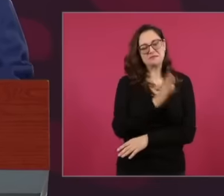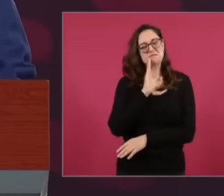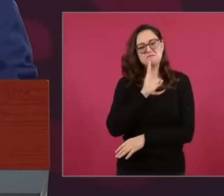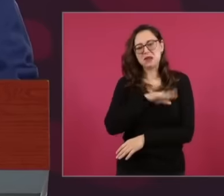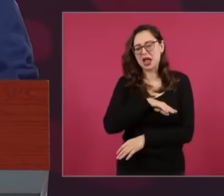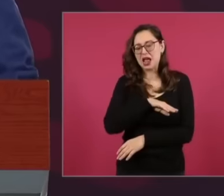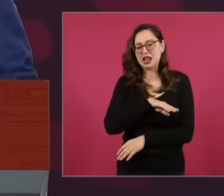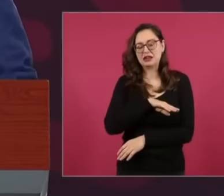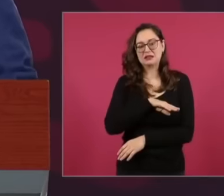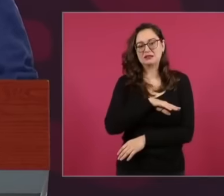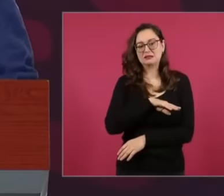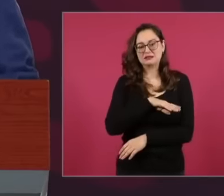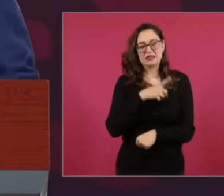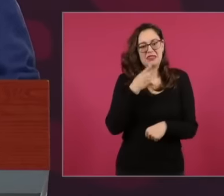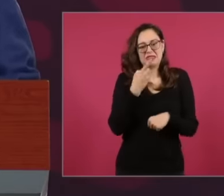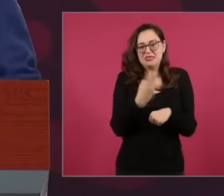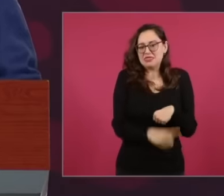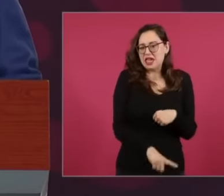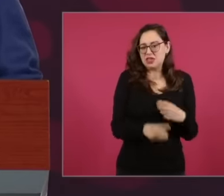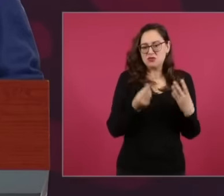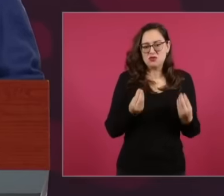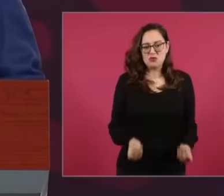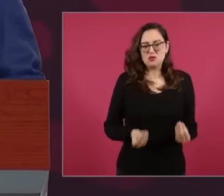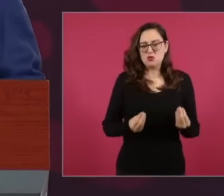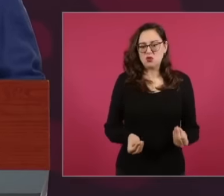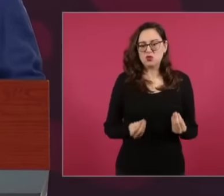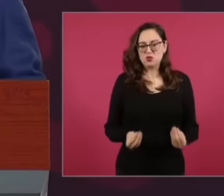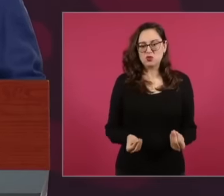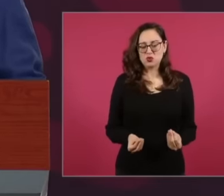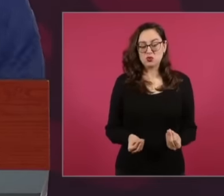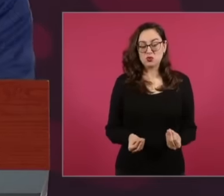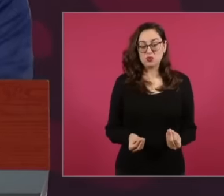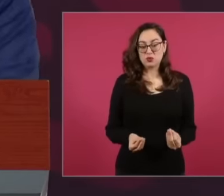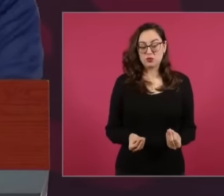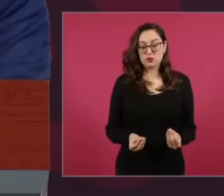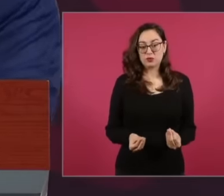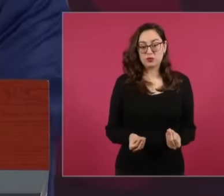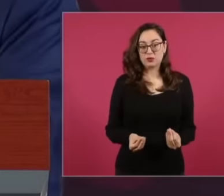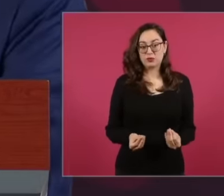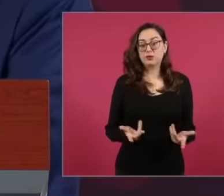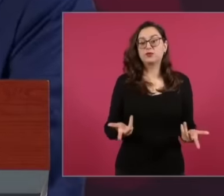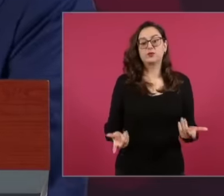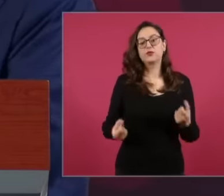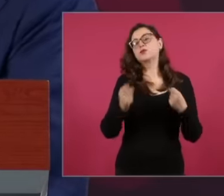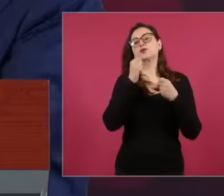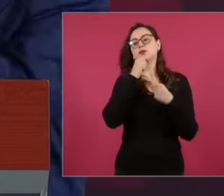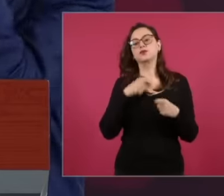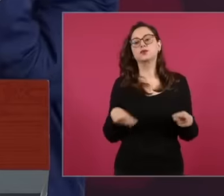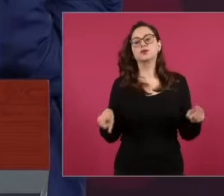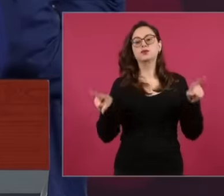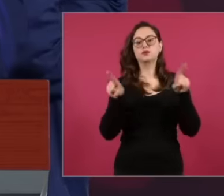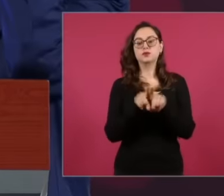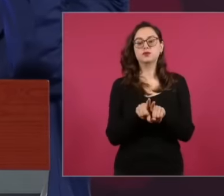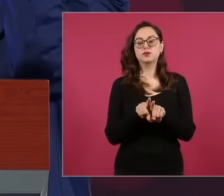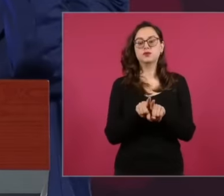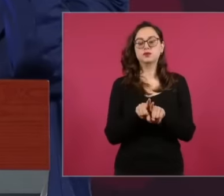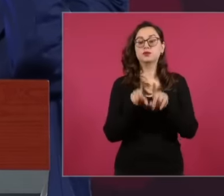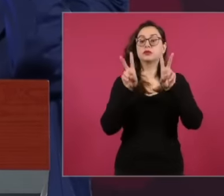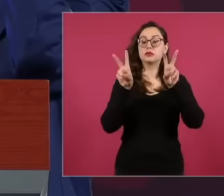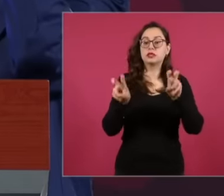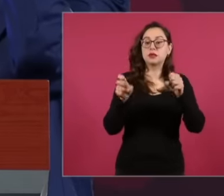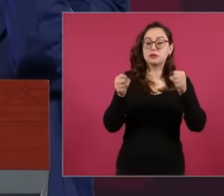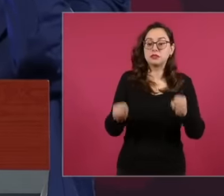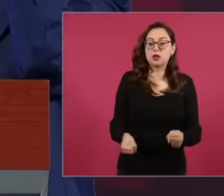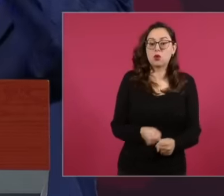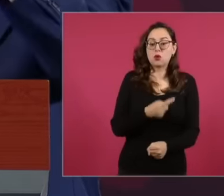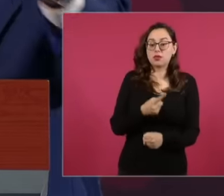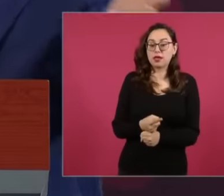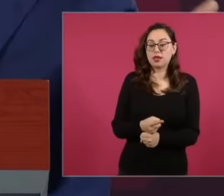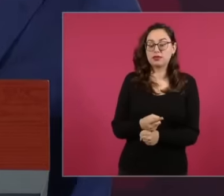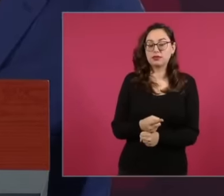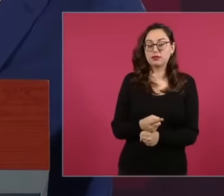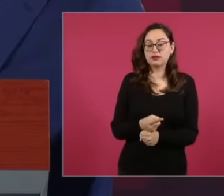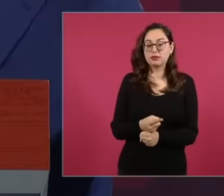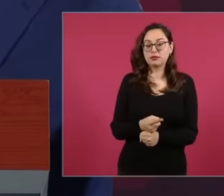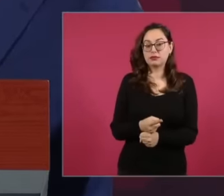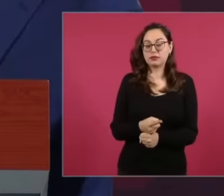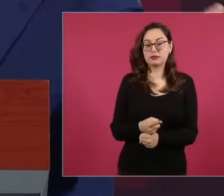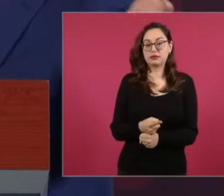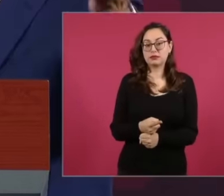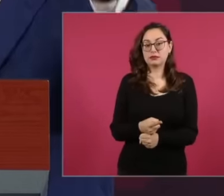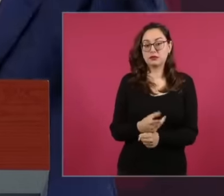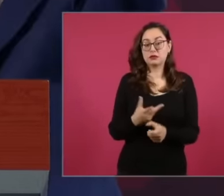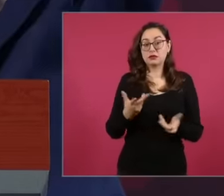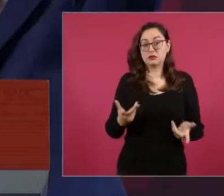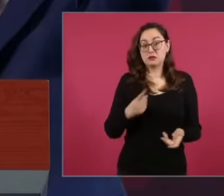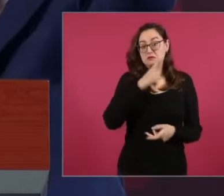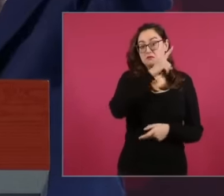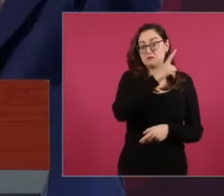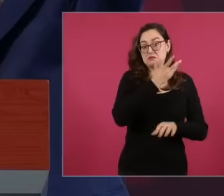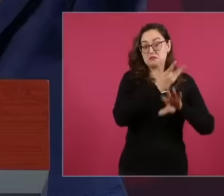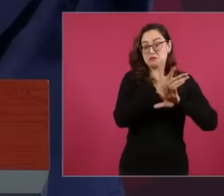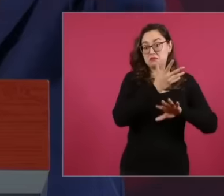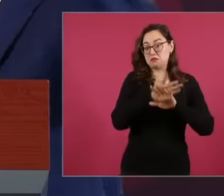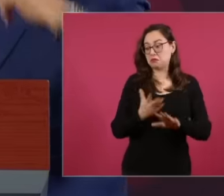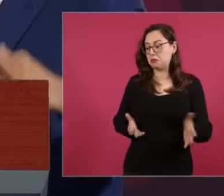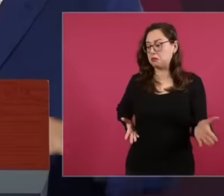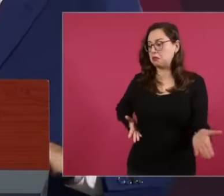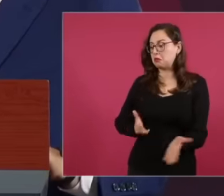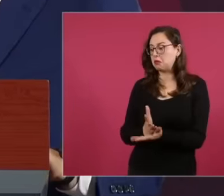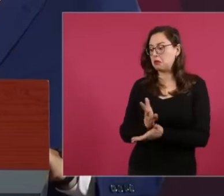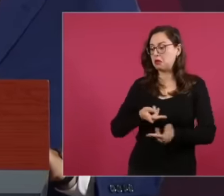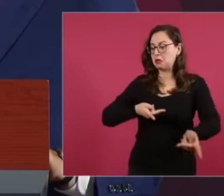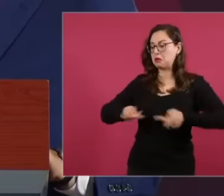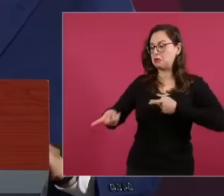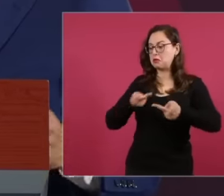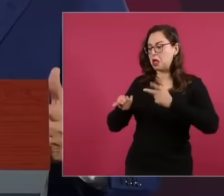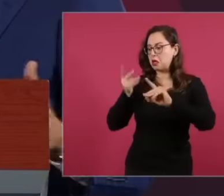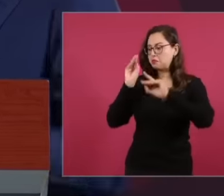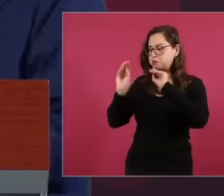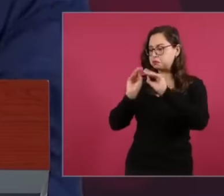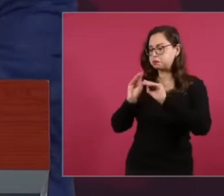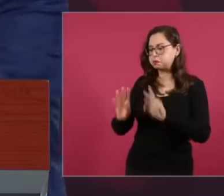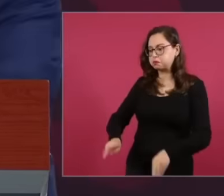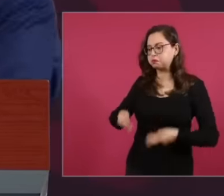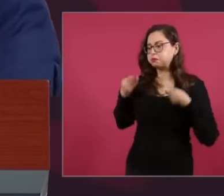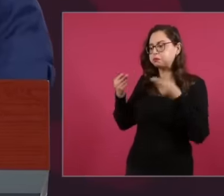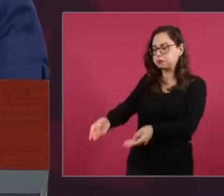that hurt us a lot, the same thing in terms of security. The Mérida plan is not there, it's been a little